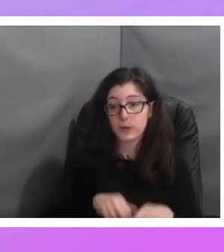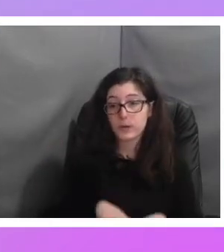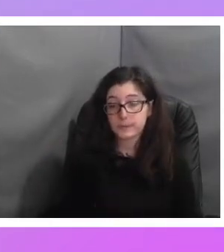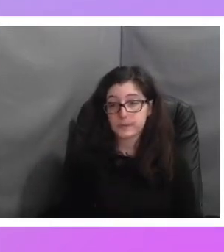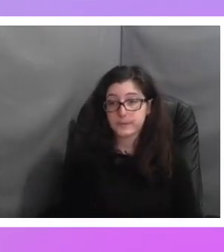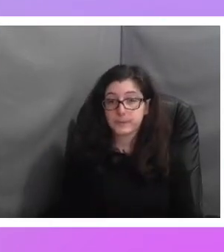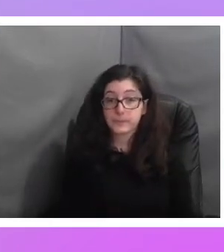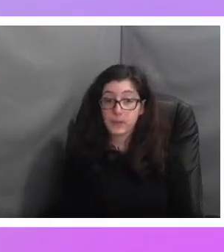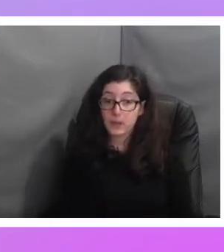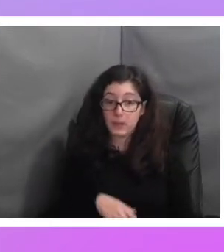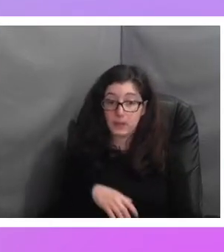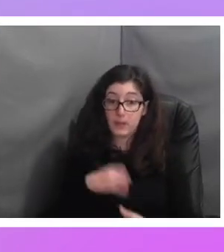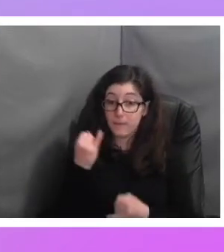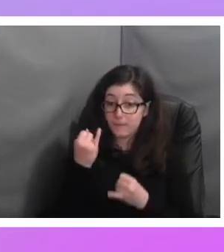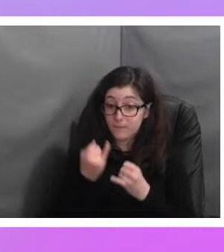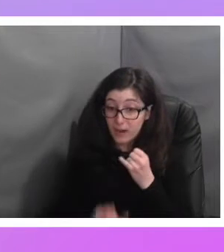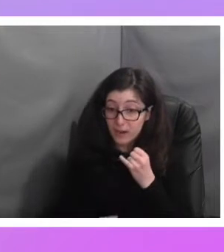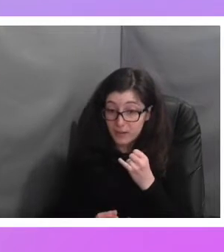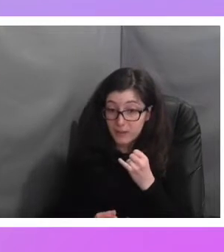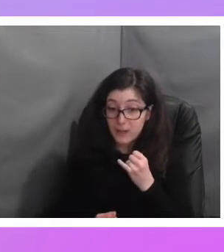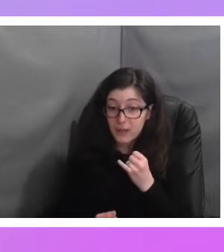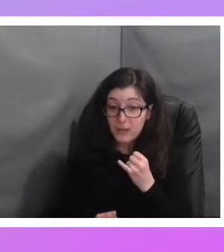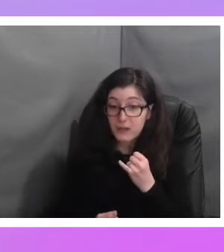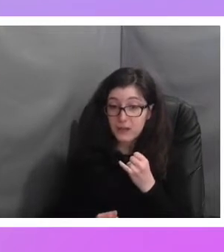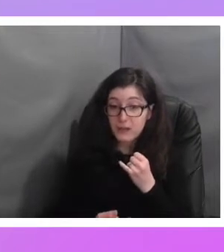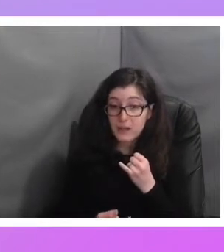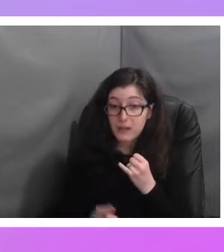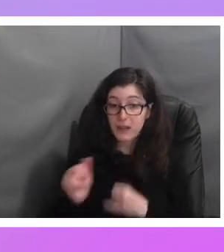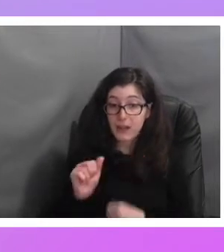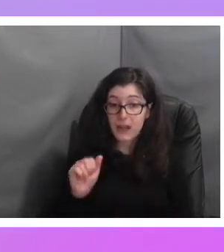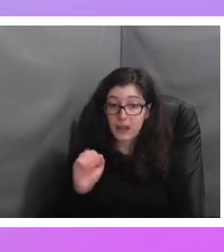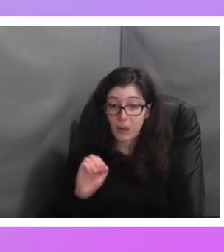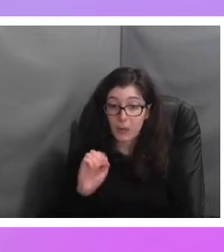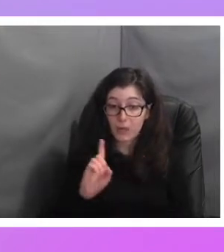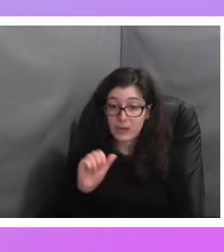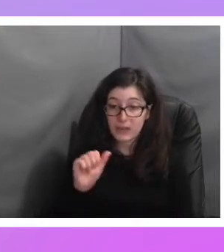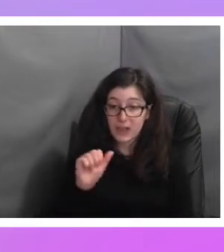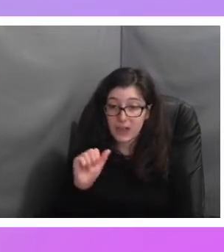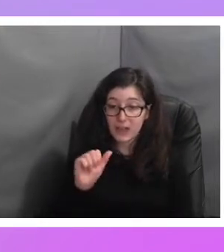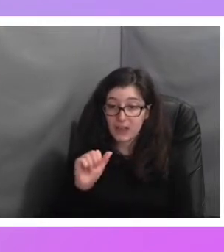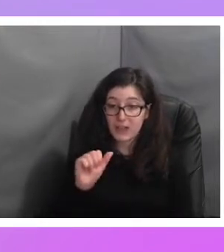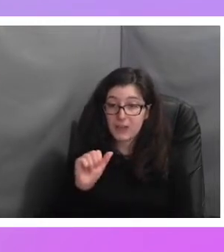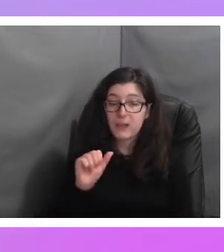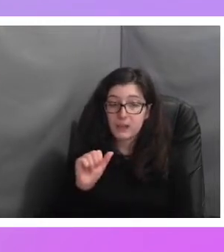And finally, the AODA requires entities to have an accessibility plan.